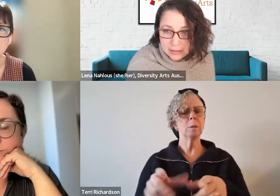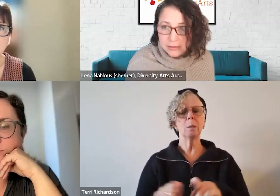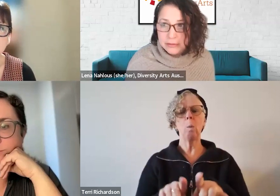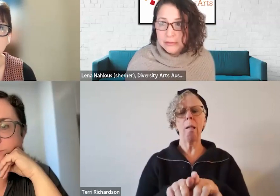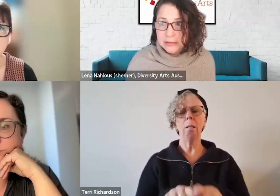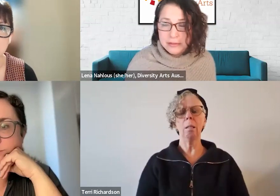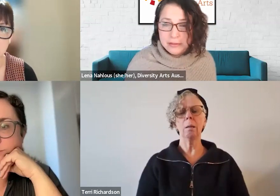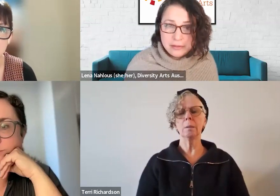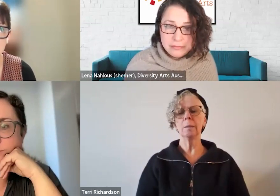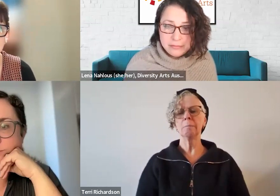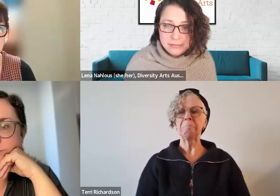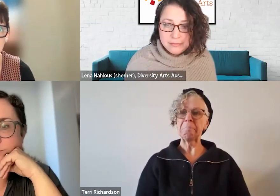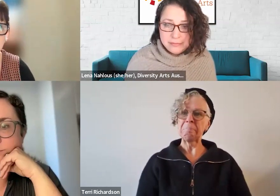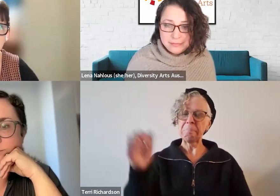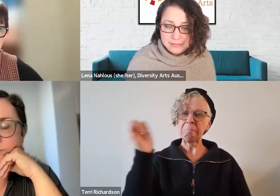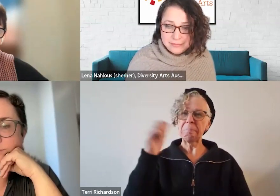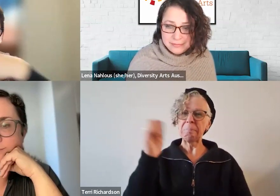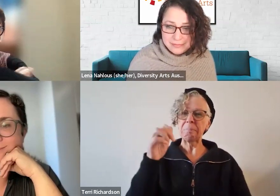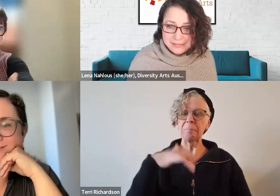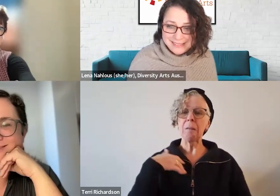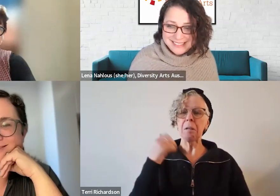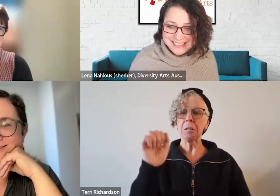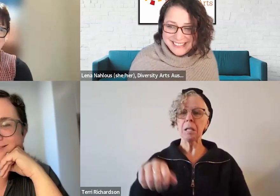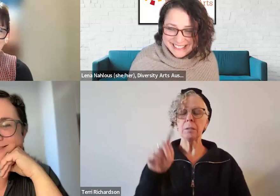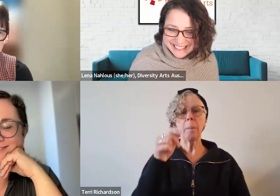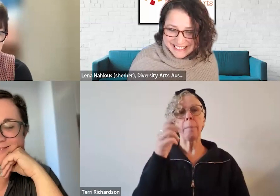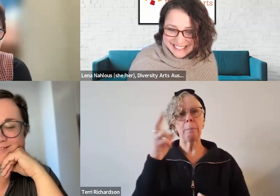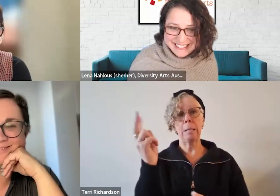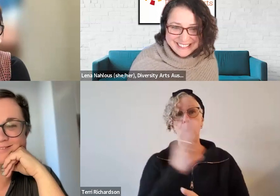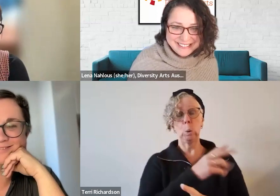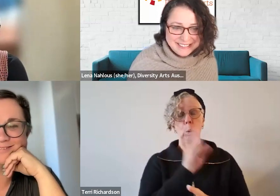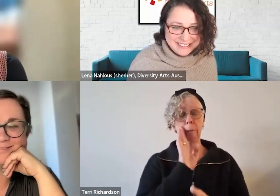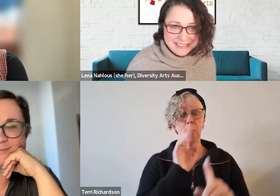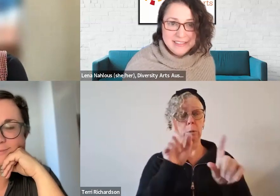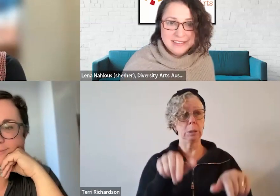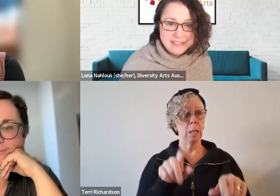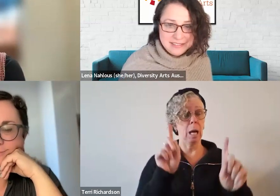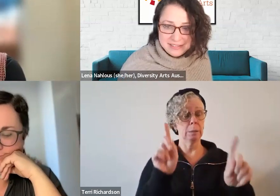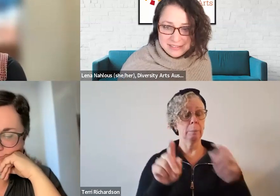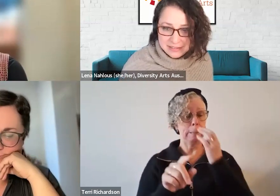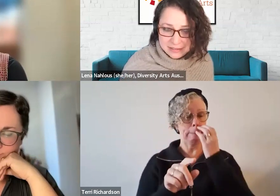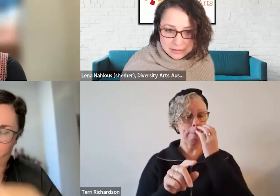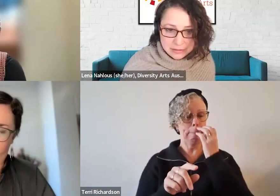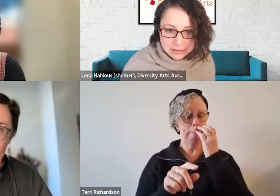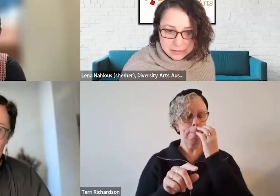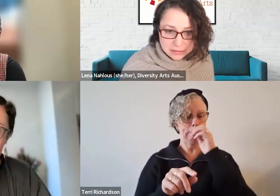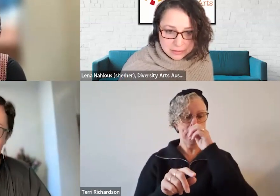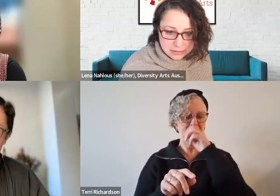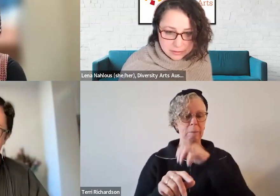And I have to admit, I probably should have gone back and had a look at them before we started this session, but I think so, yes.